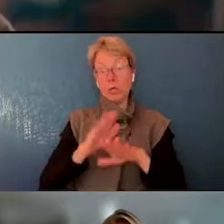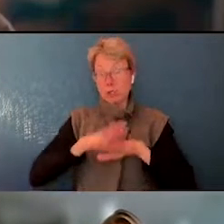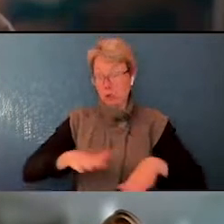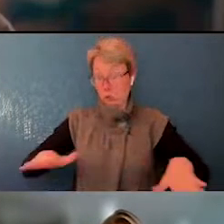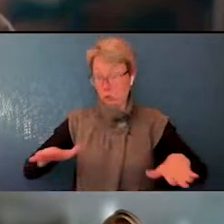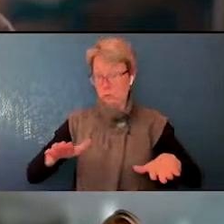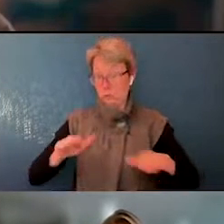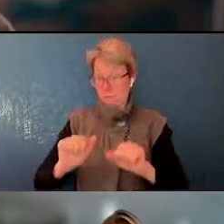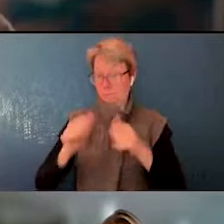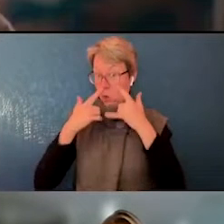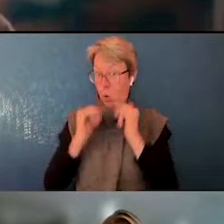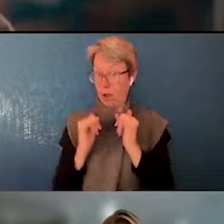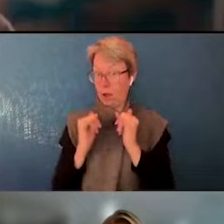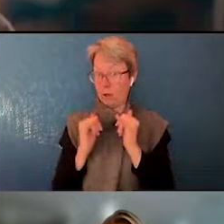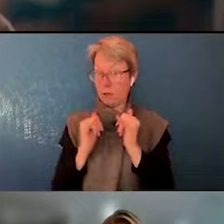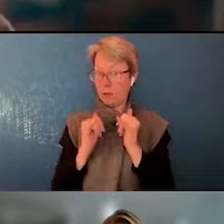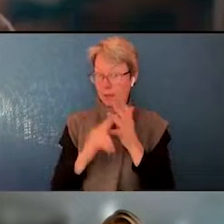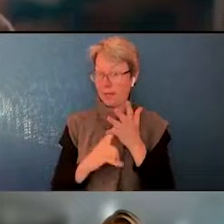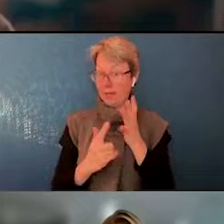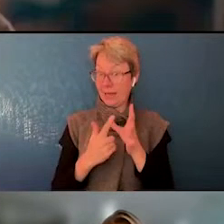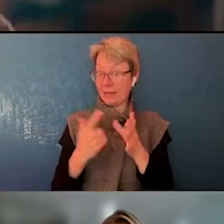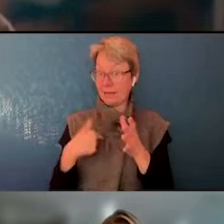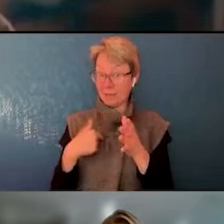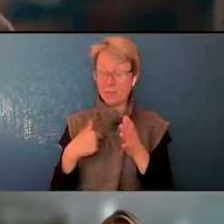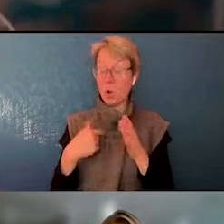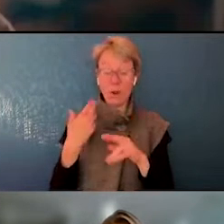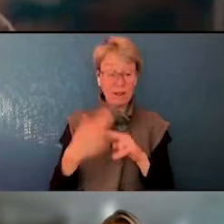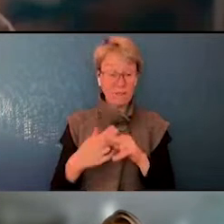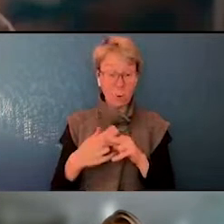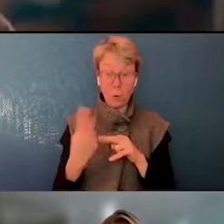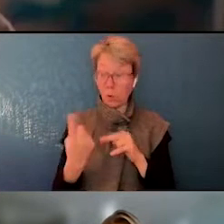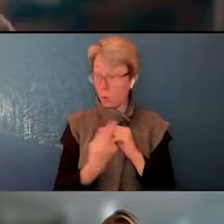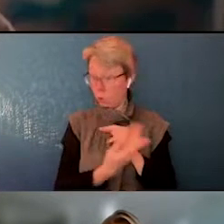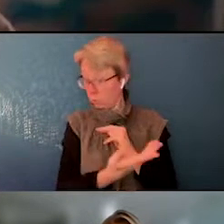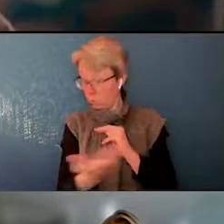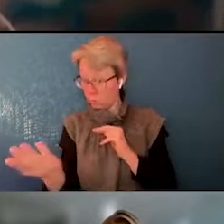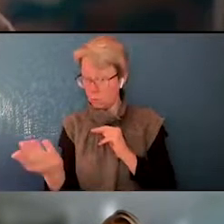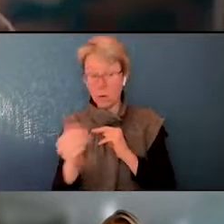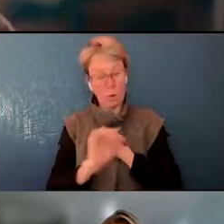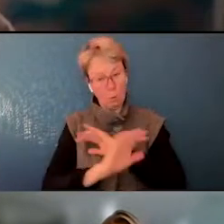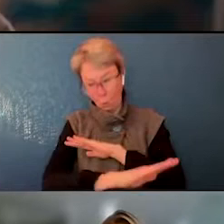lawyer at legal aid uh is that we represent all children uh and um regardless of their financial